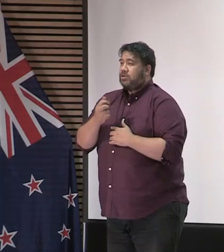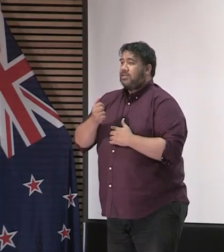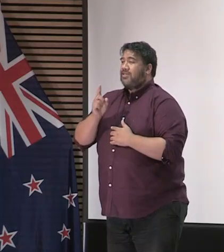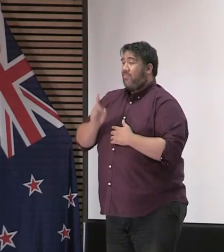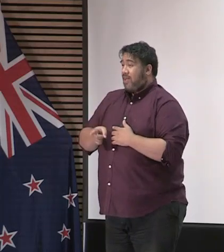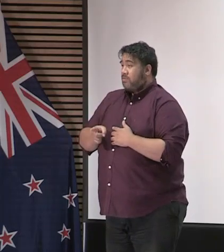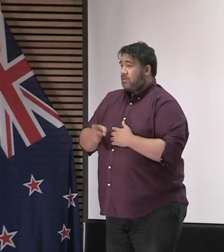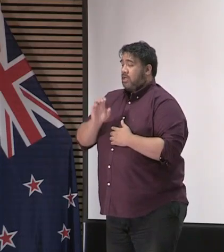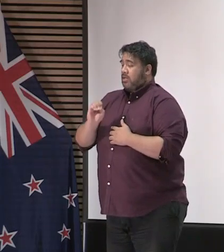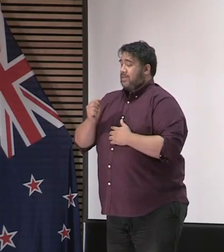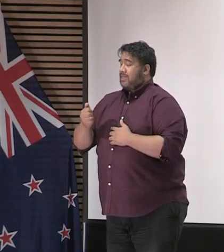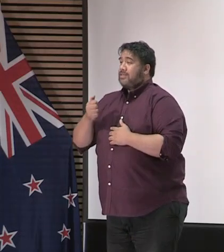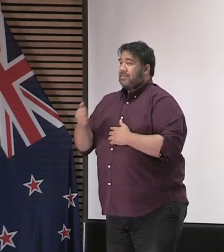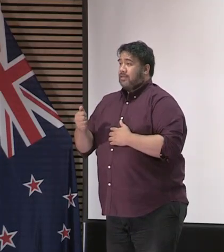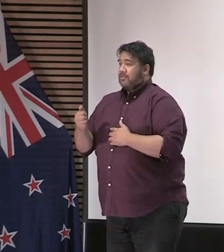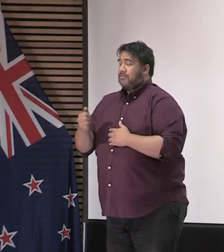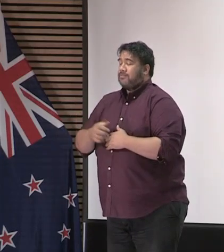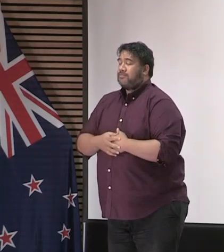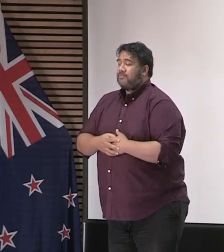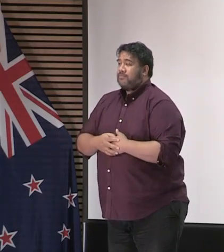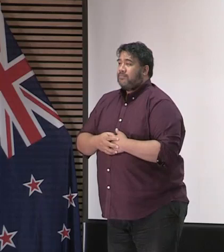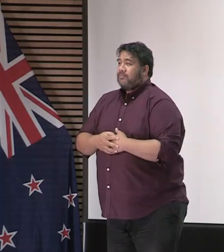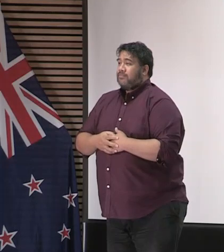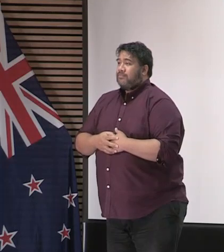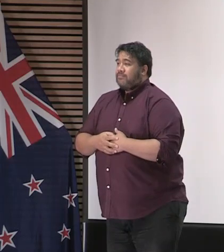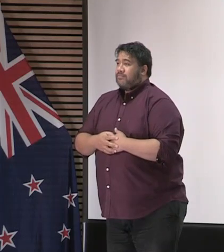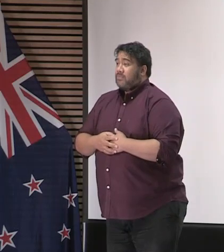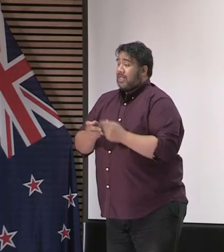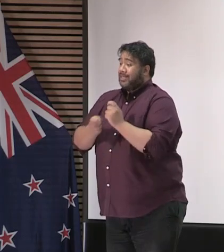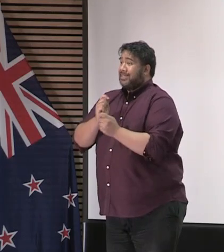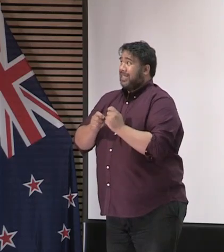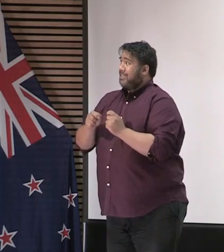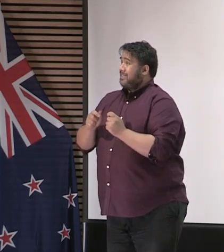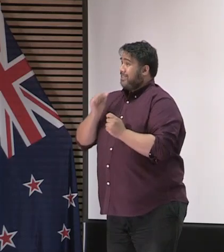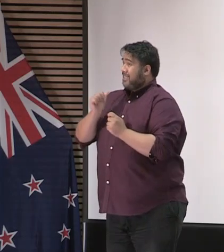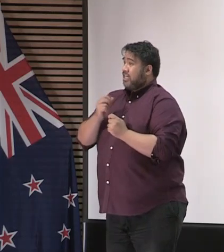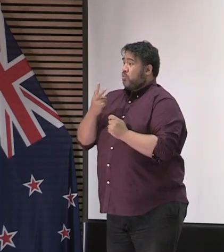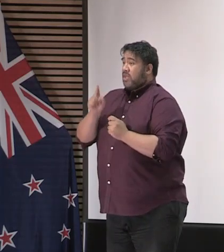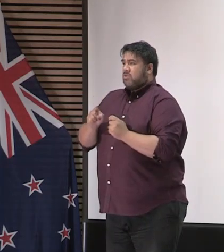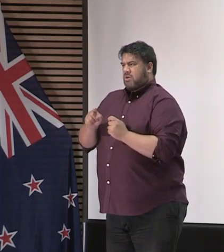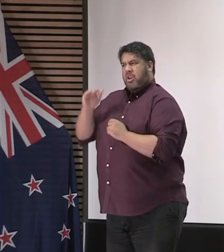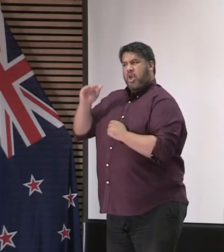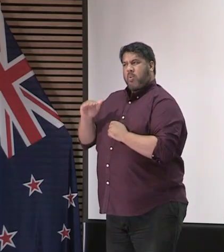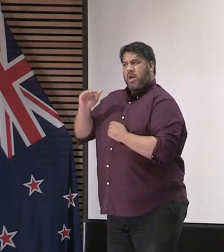around the country, bringing the combined total to date to